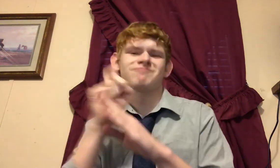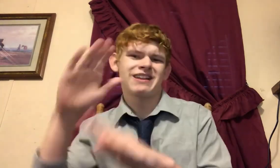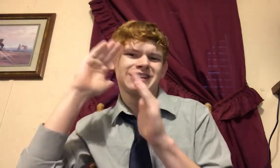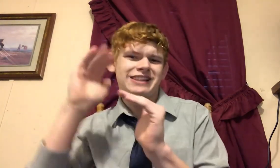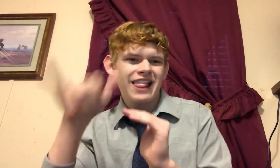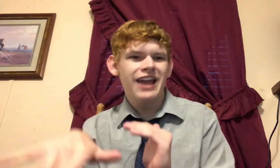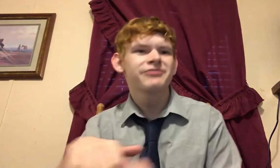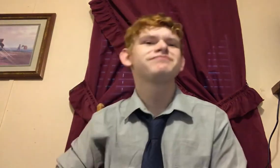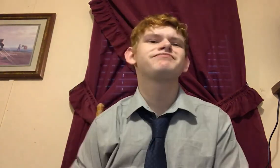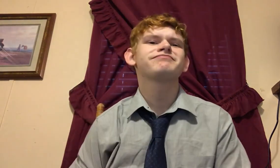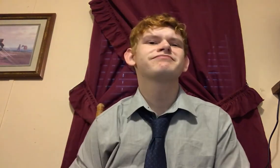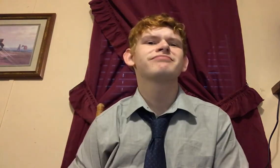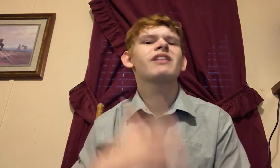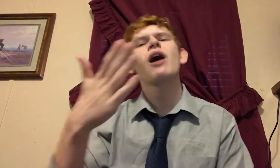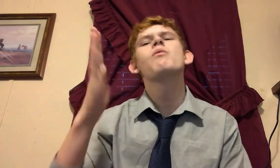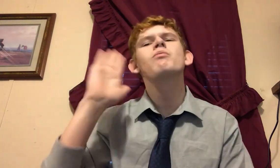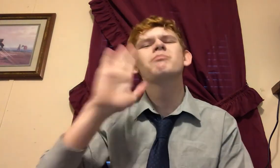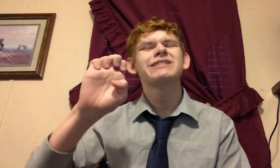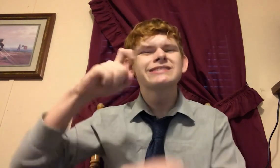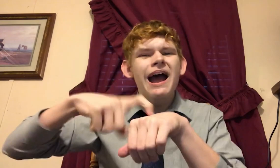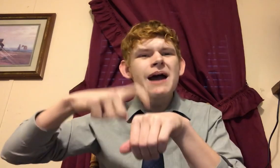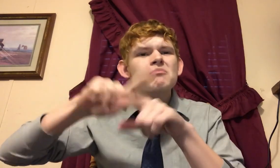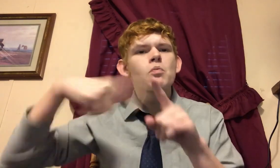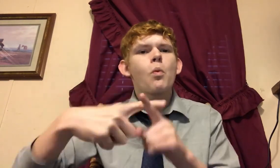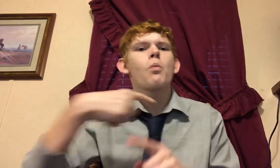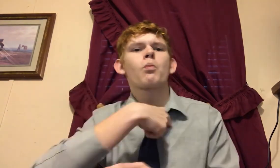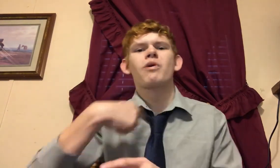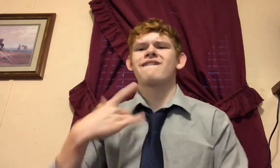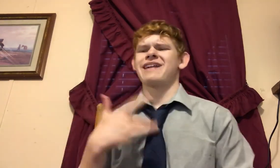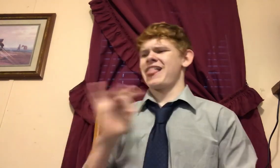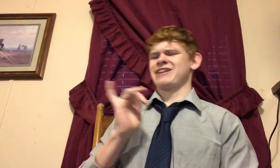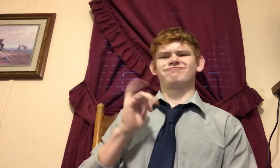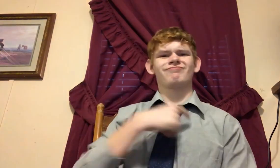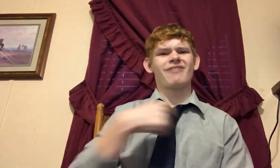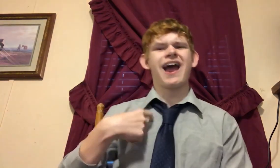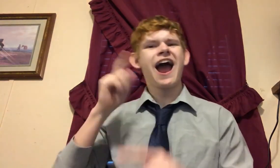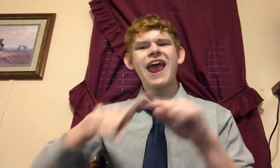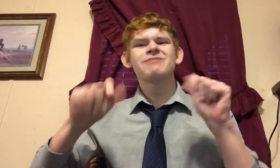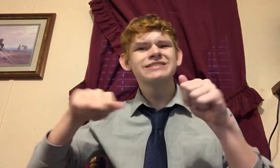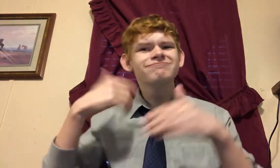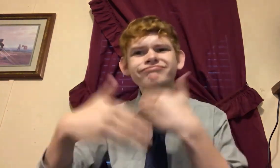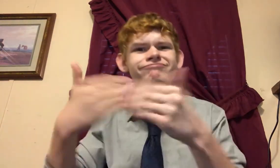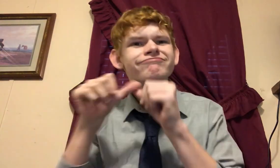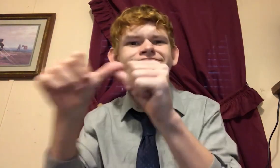That's to be expected. There will be times when we feel we can't possibly move forward or